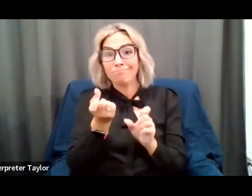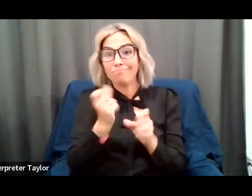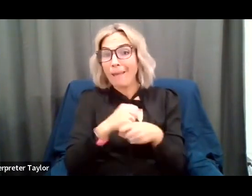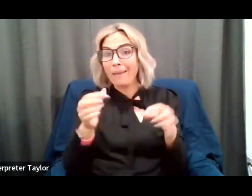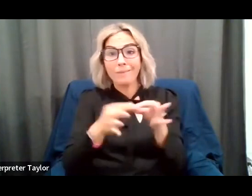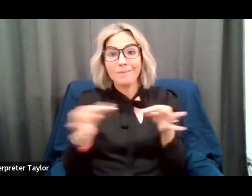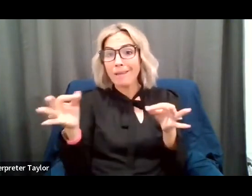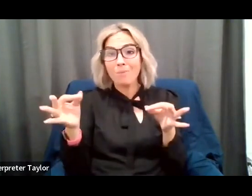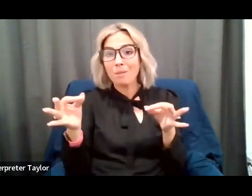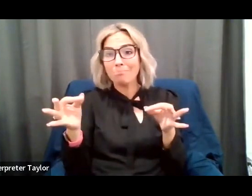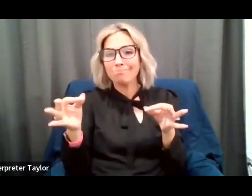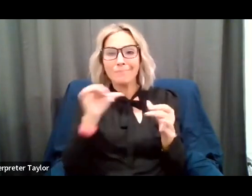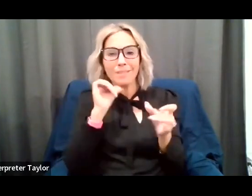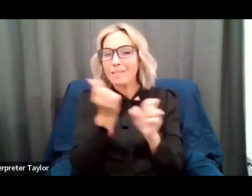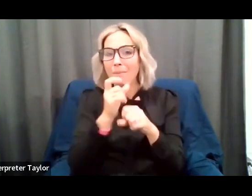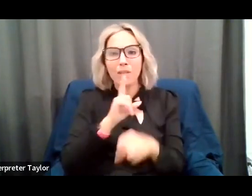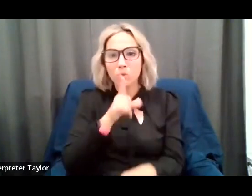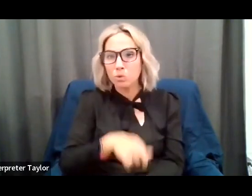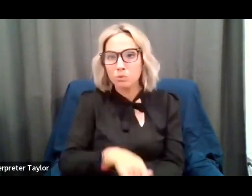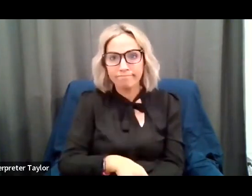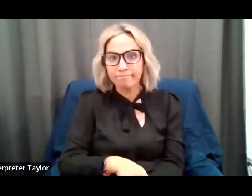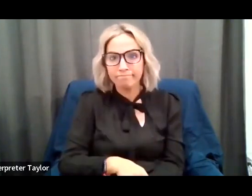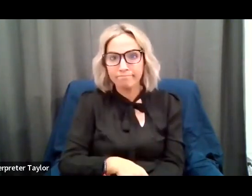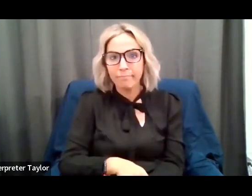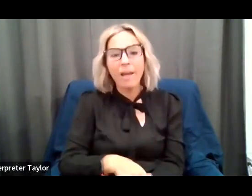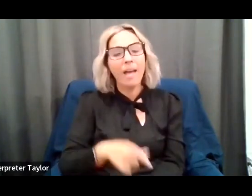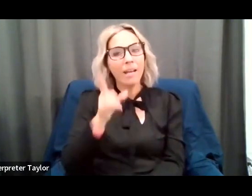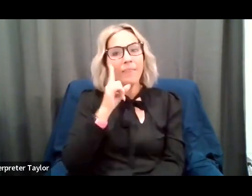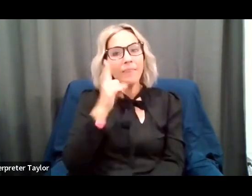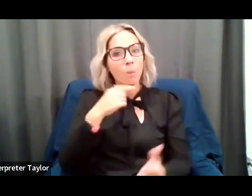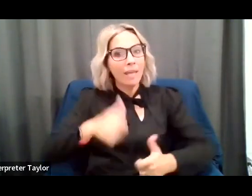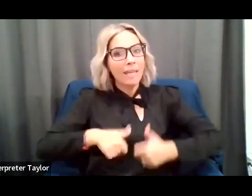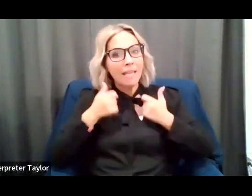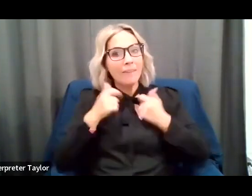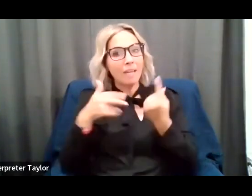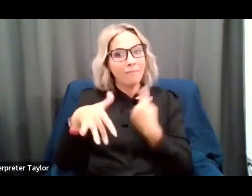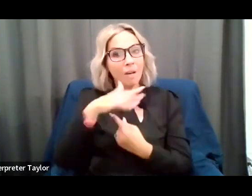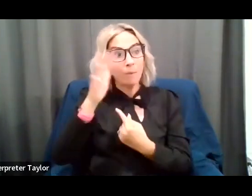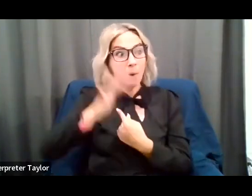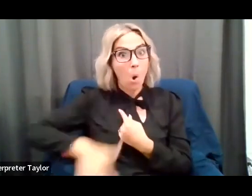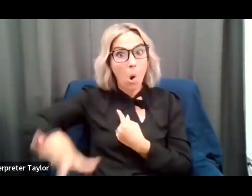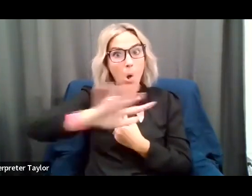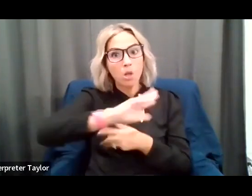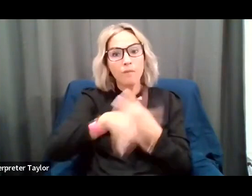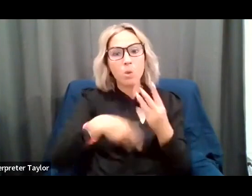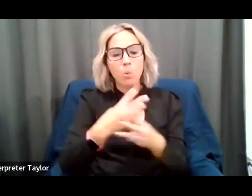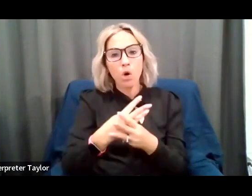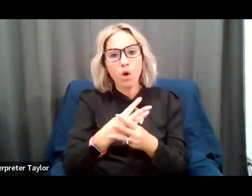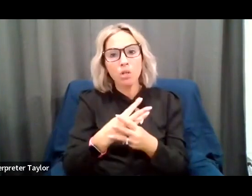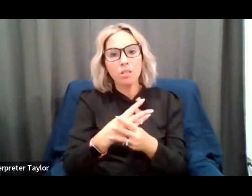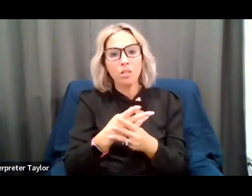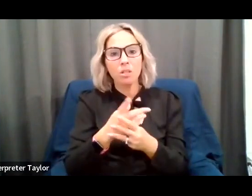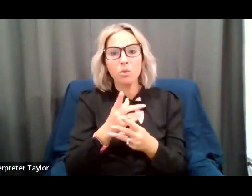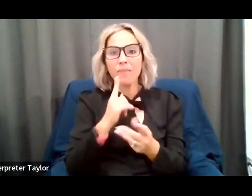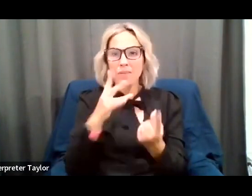that does not make it true. And I think we live in environment all over the world. There's this environment where